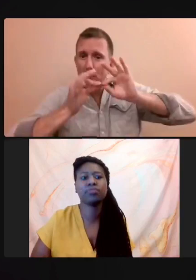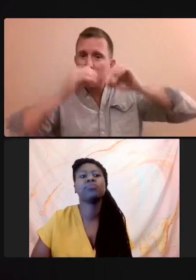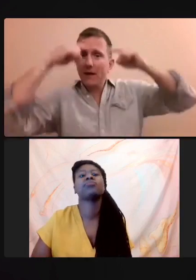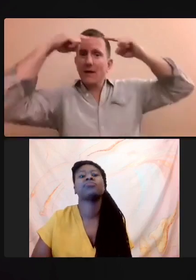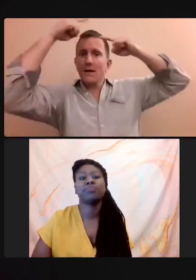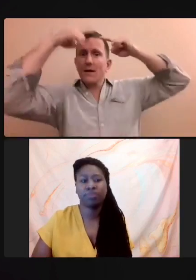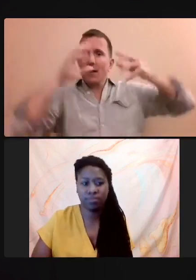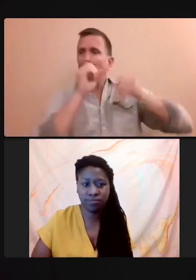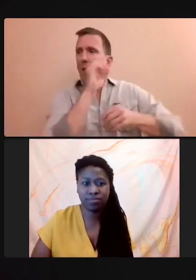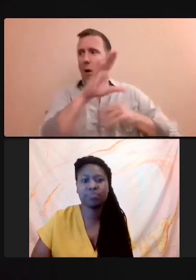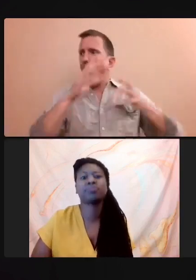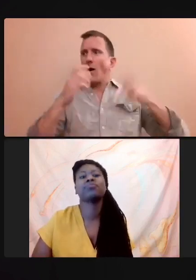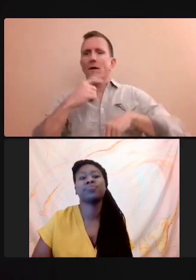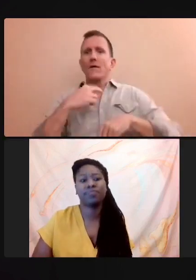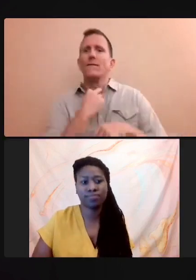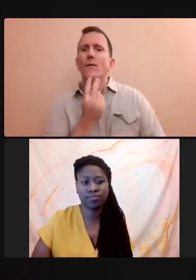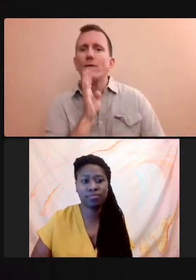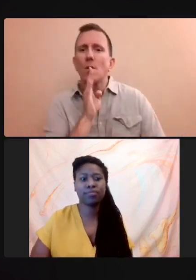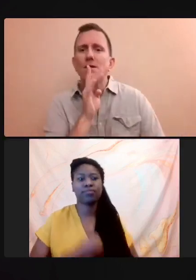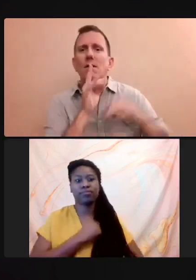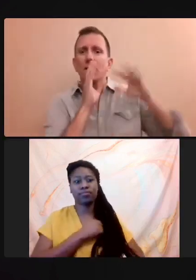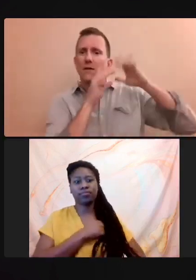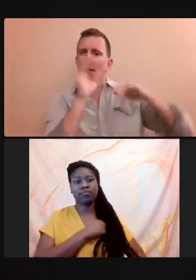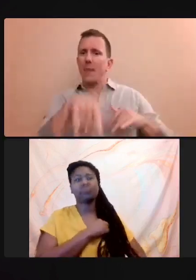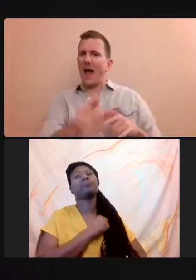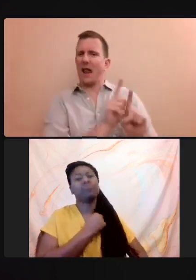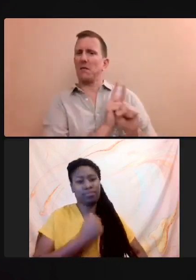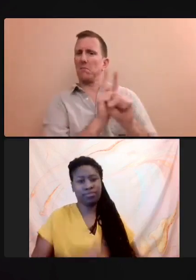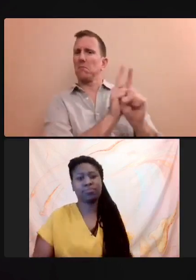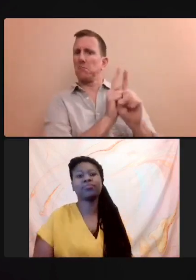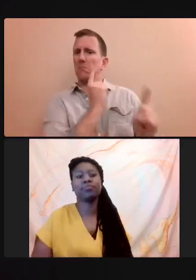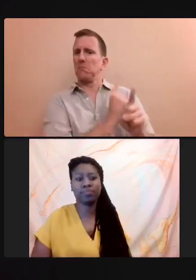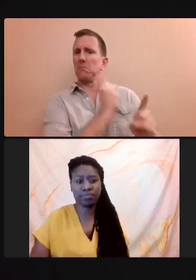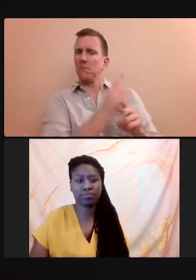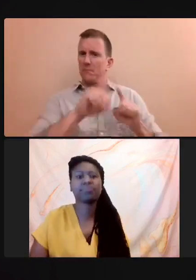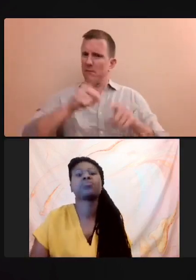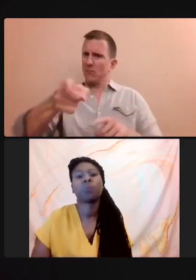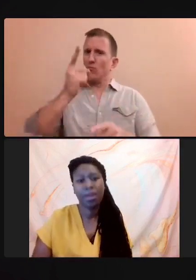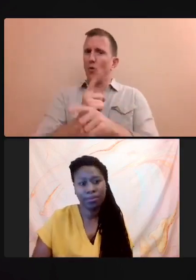So if there's a hearing student who's working with a hearing interpreter,